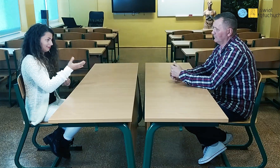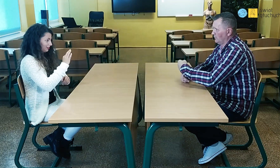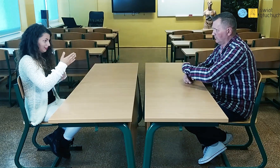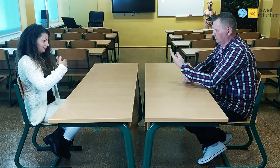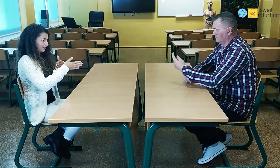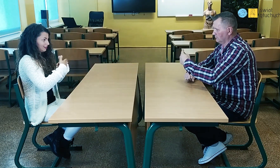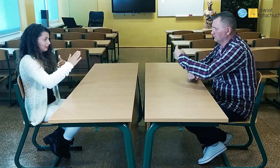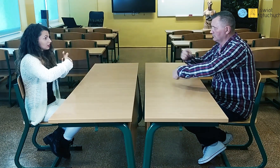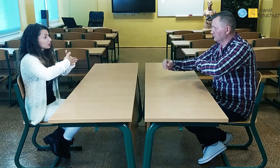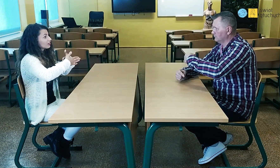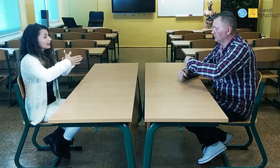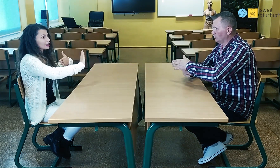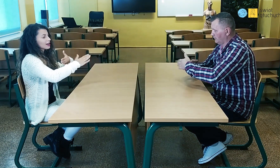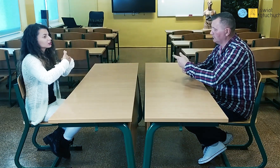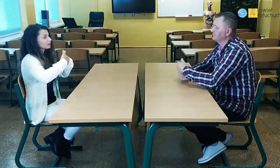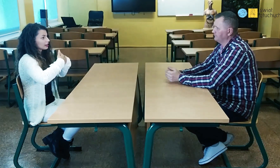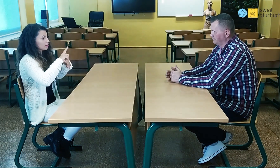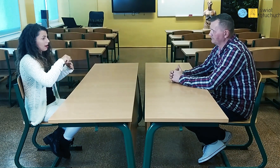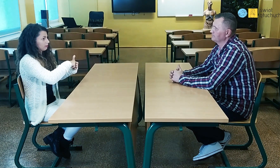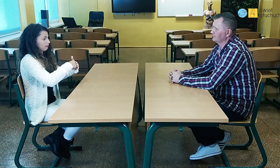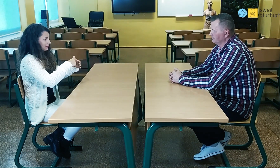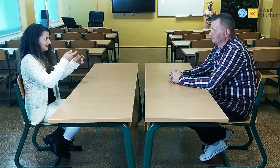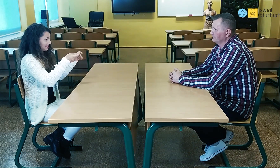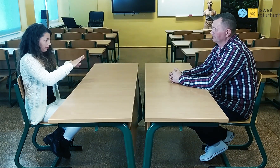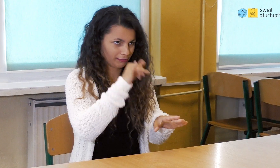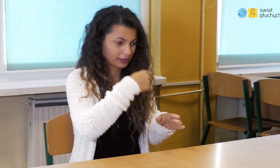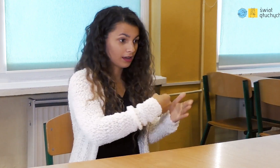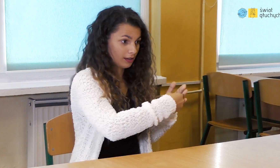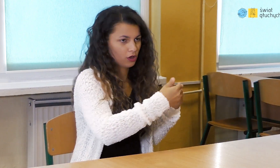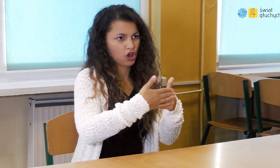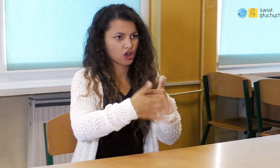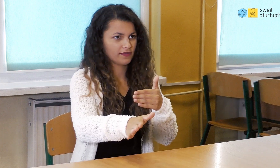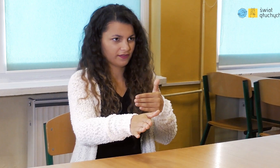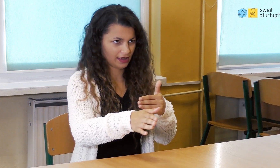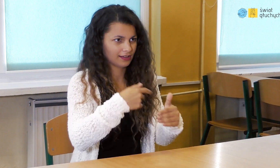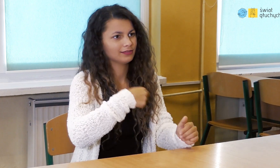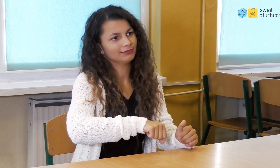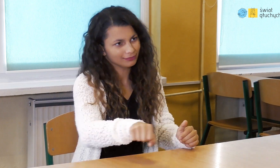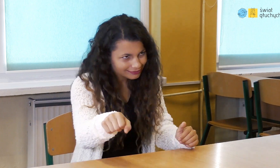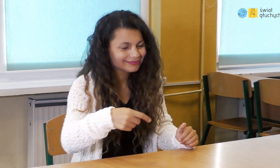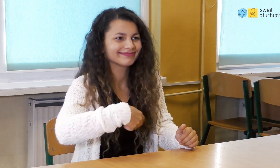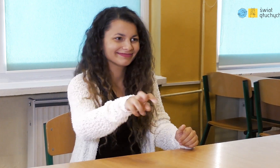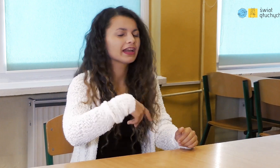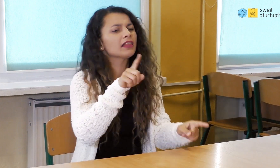You had to scan the card on the reader, and the doors would open.